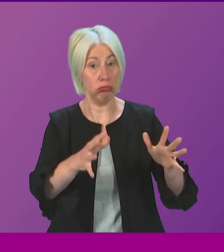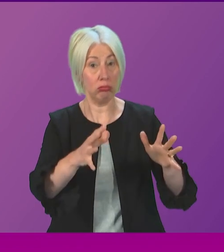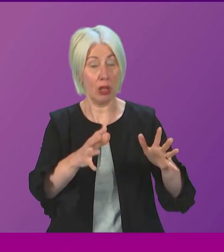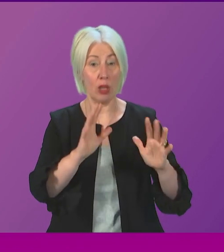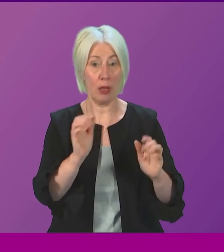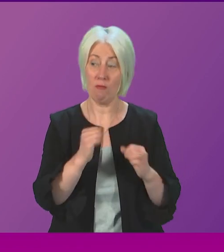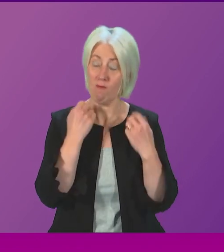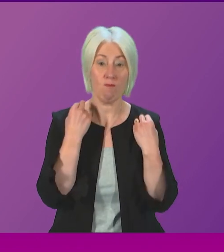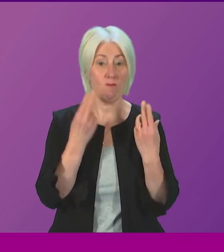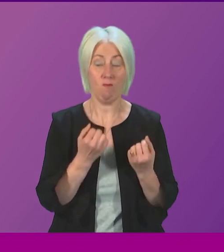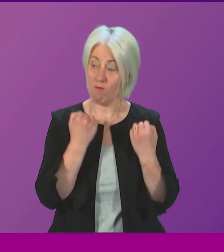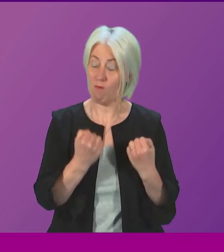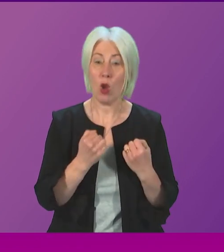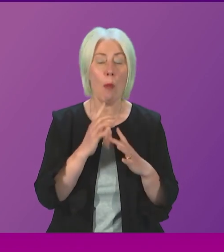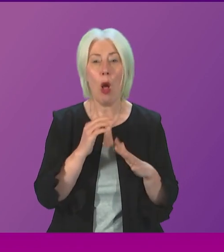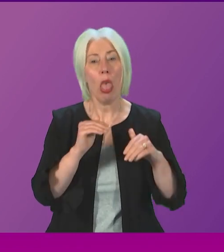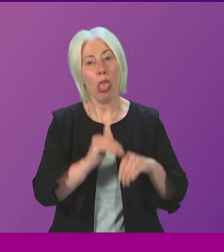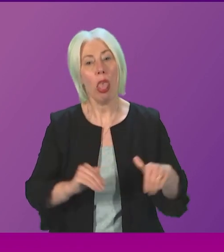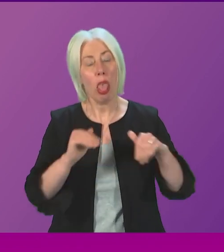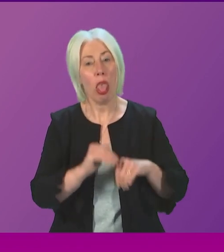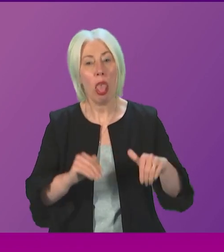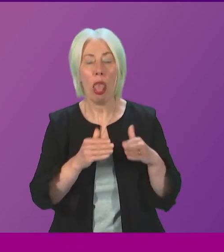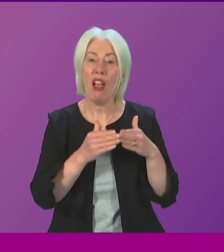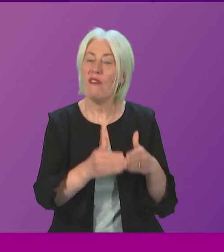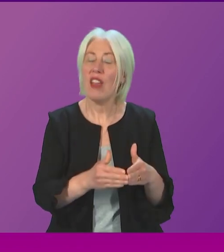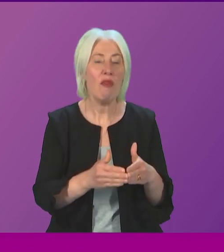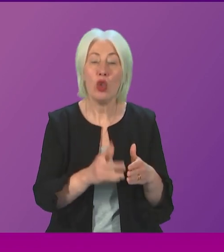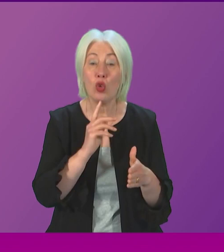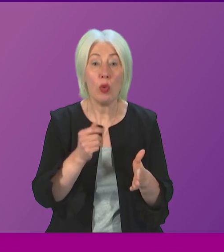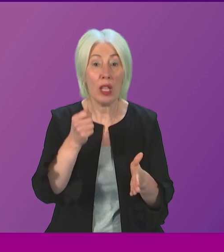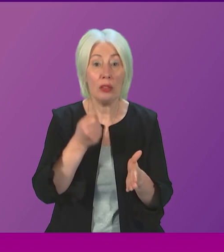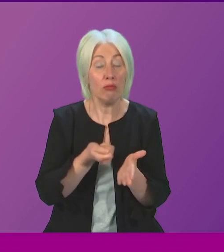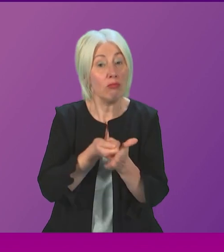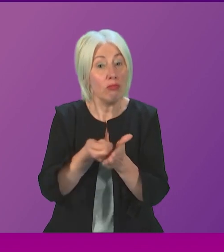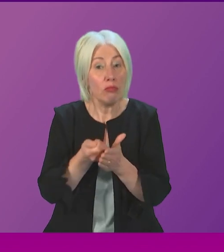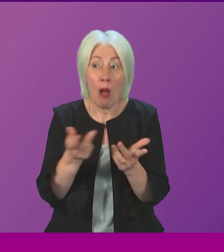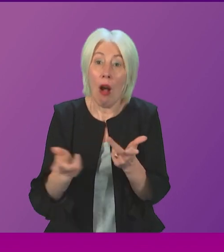In the meantime, however, we are not waiting for those ferries to be built. Where we can charter additional tonnage, we are doing so.